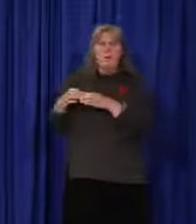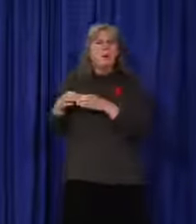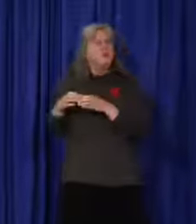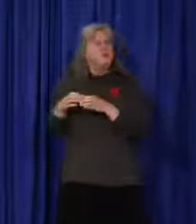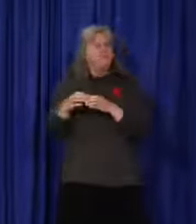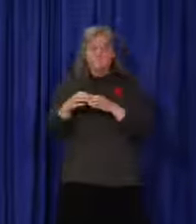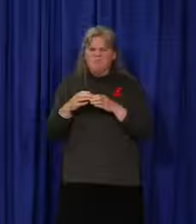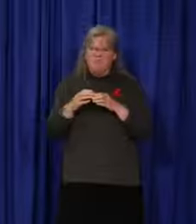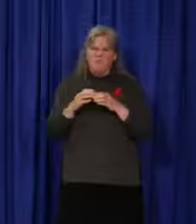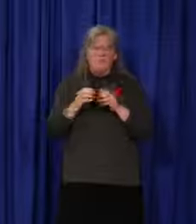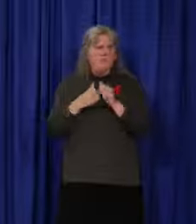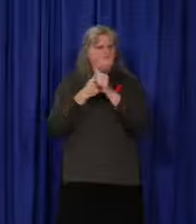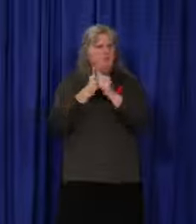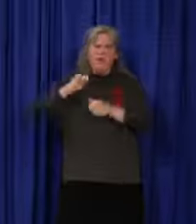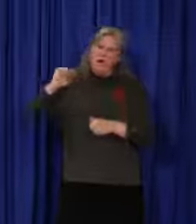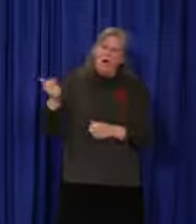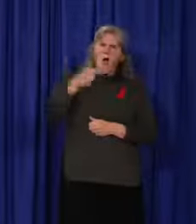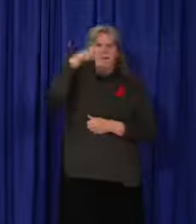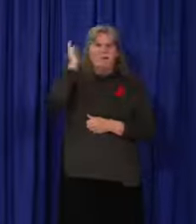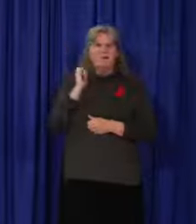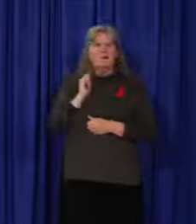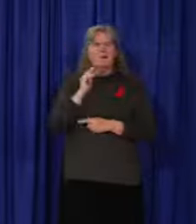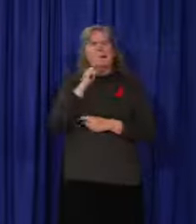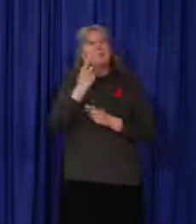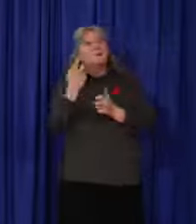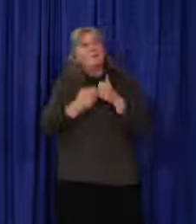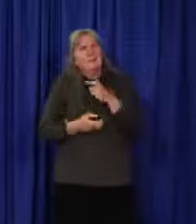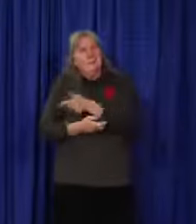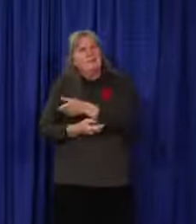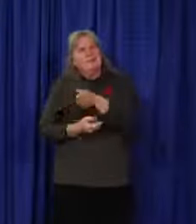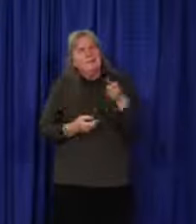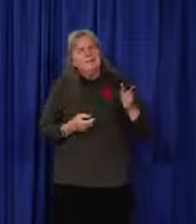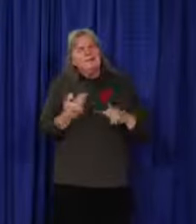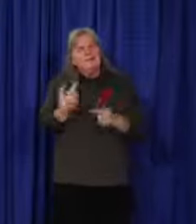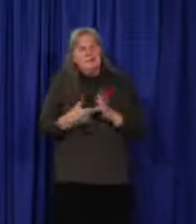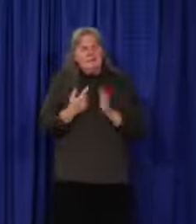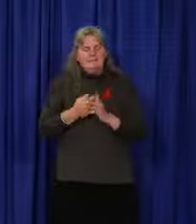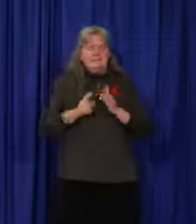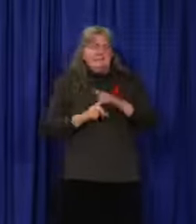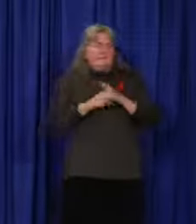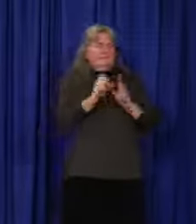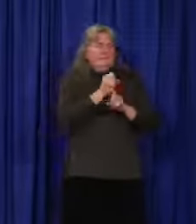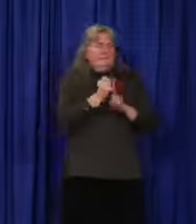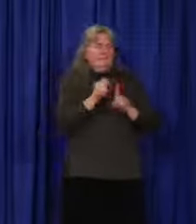just a phone call away. This is very difficult times that we're in. So for many reasons, so please